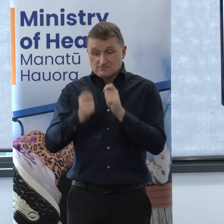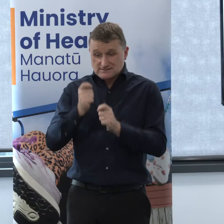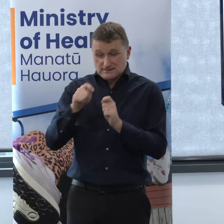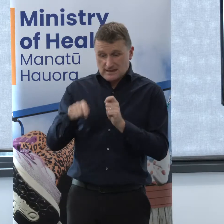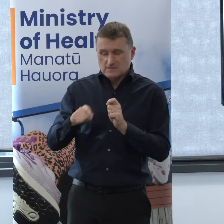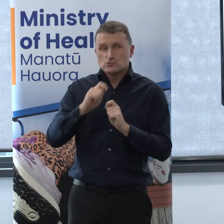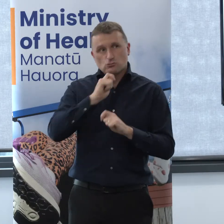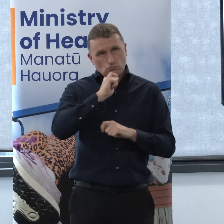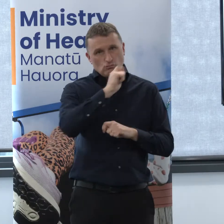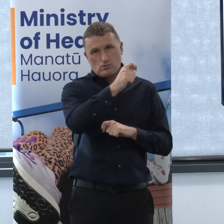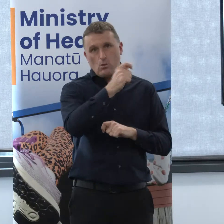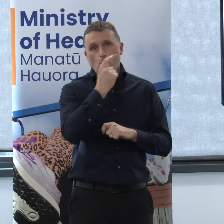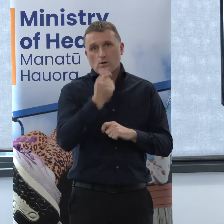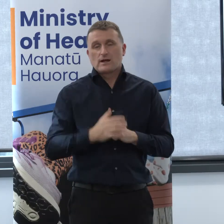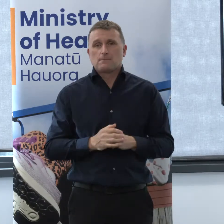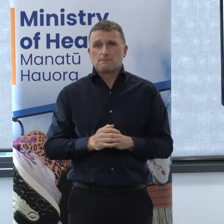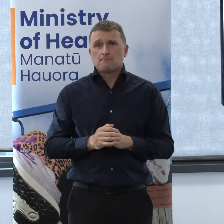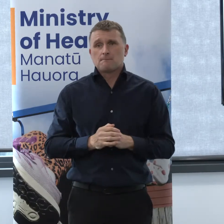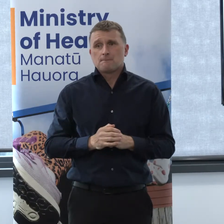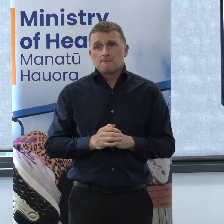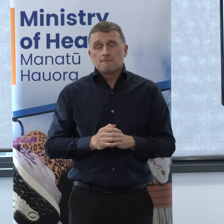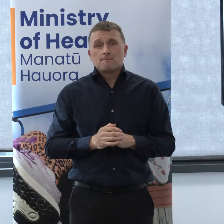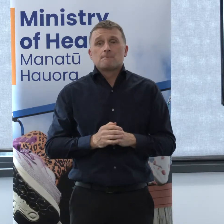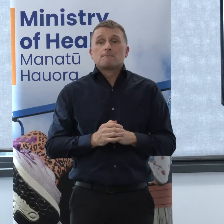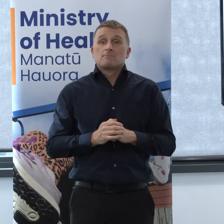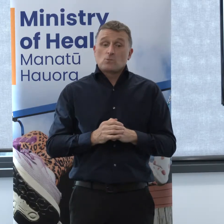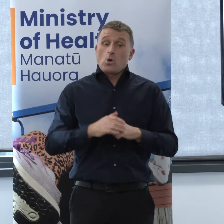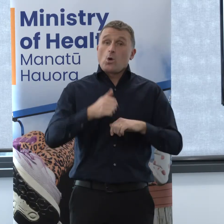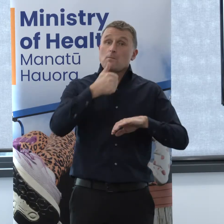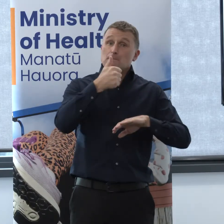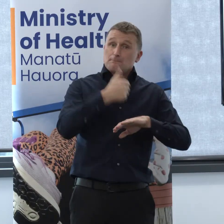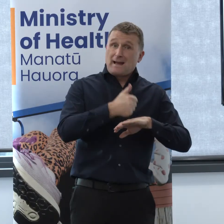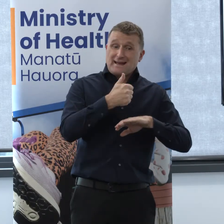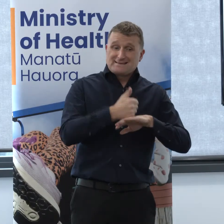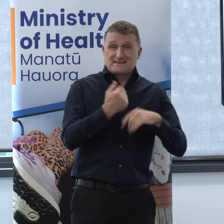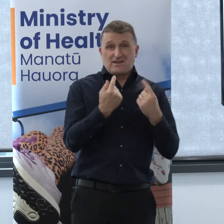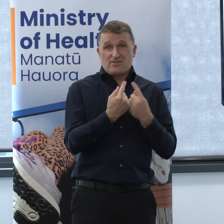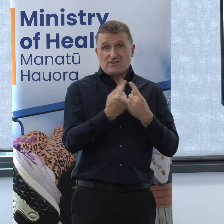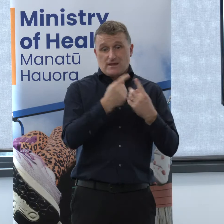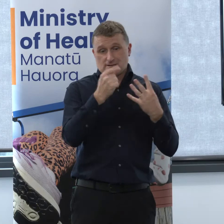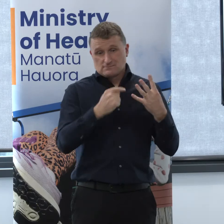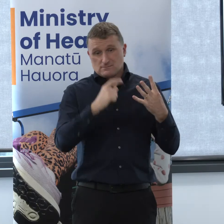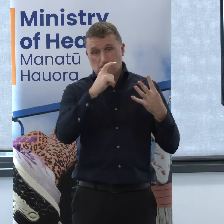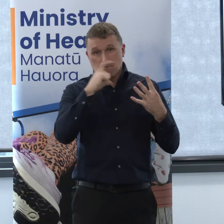diligent in uploading test results.